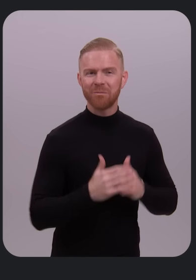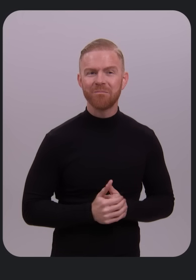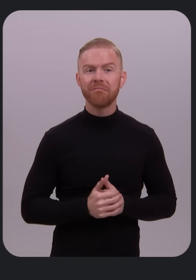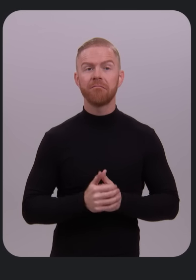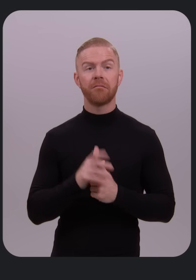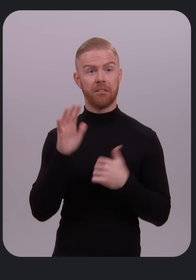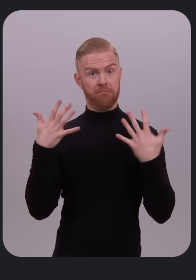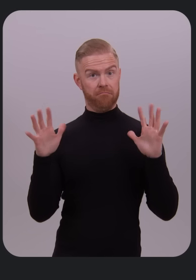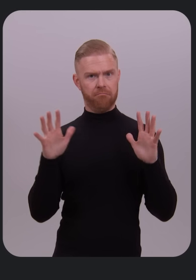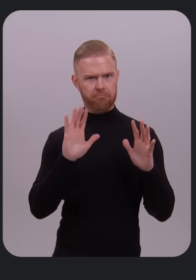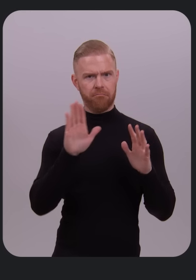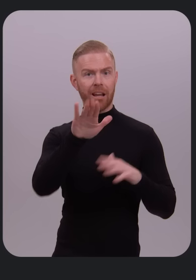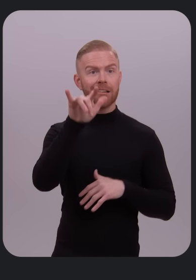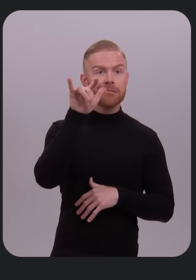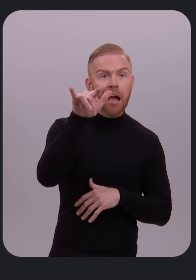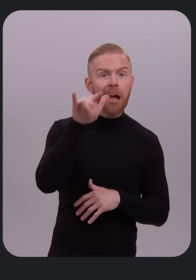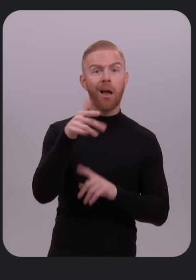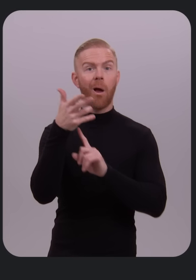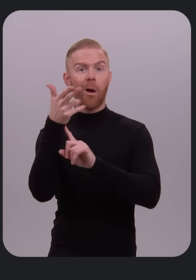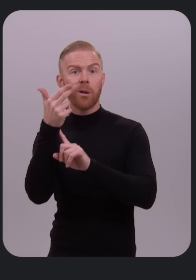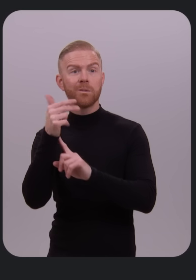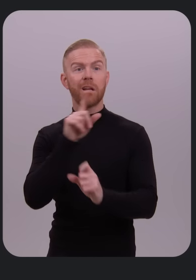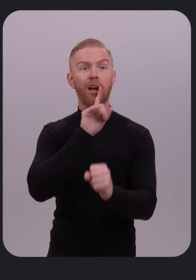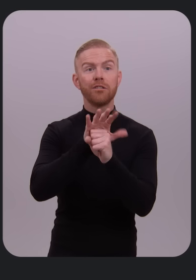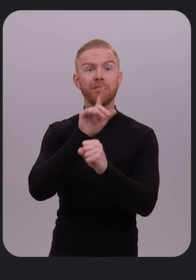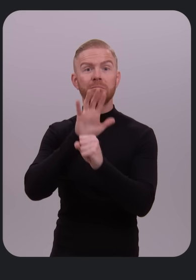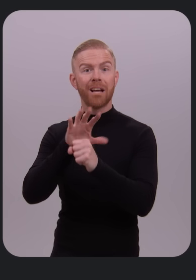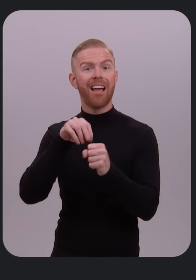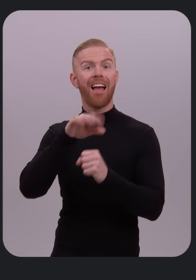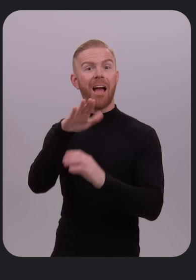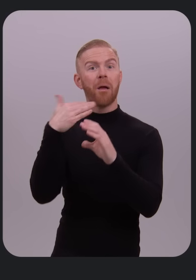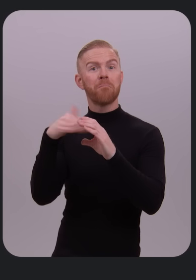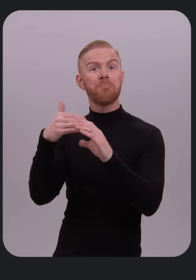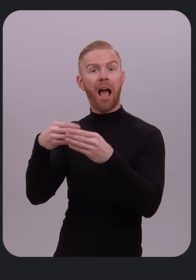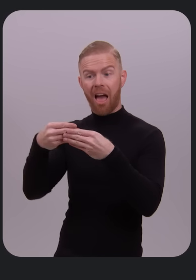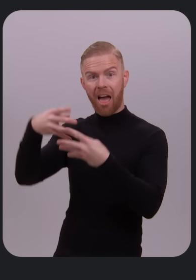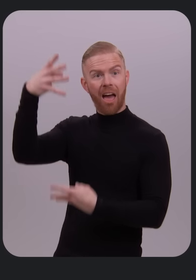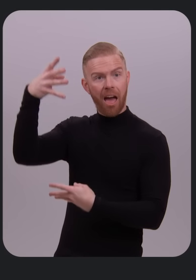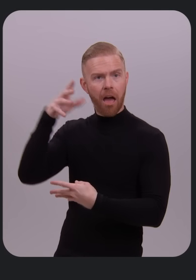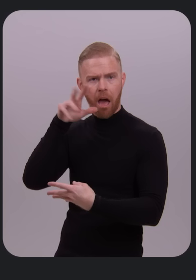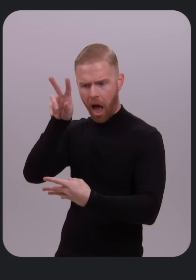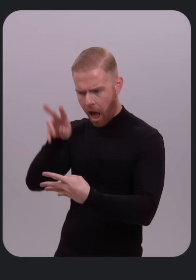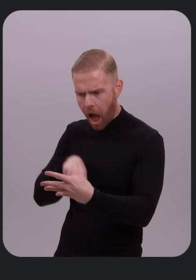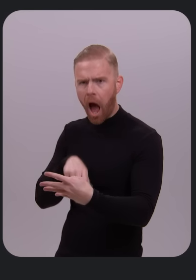Because your flight and hotel confirmations are in your inbox, you get event ideas that sync up with when you'll actually